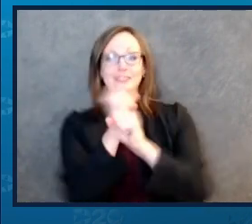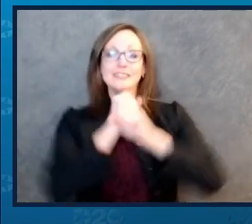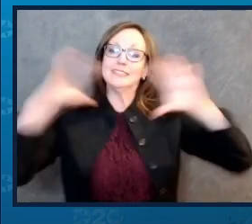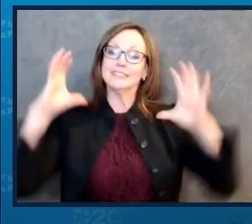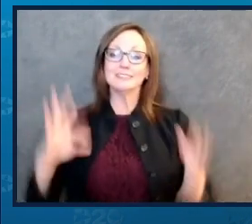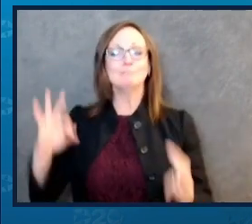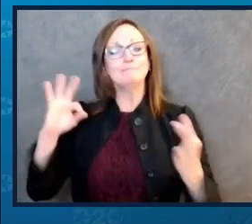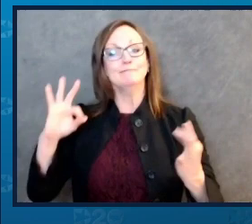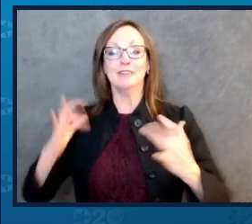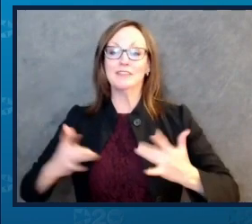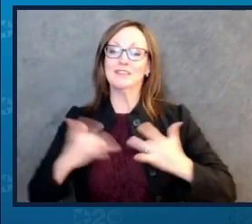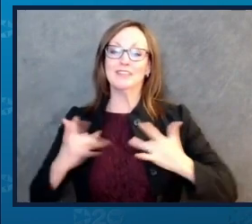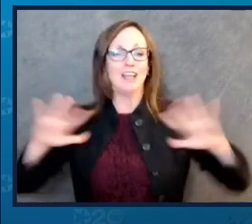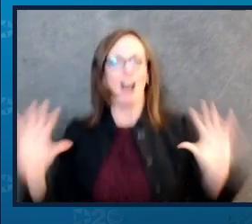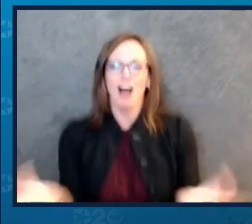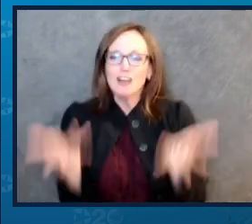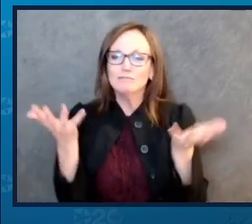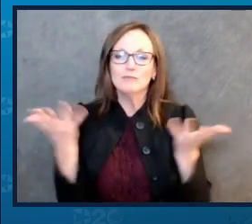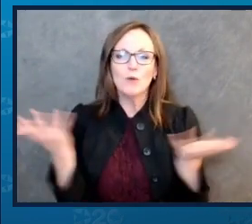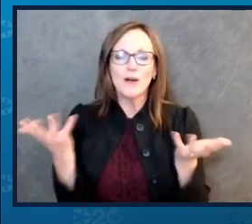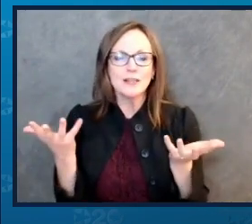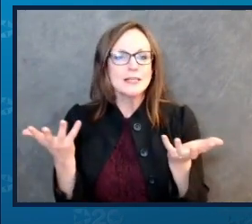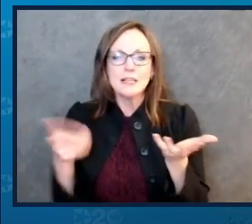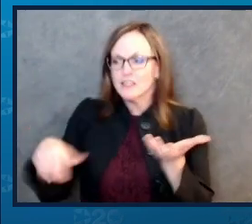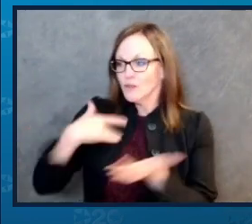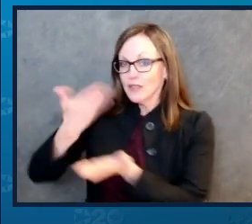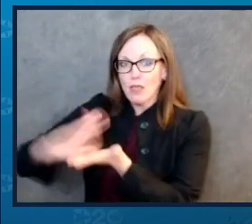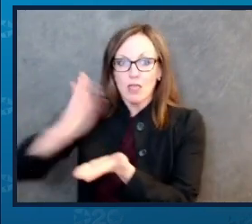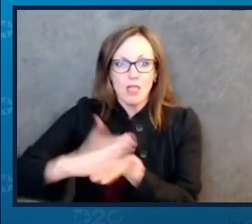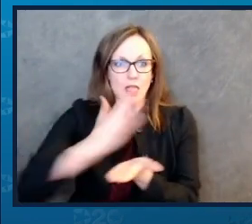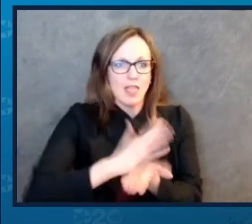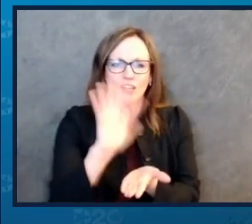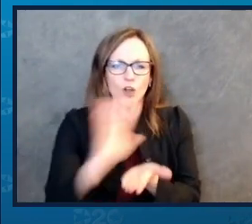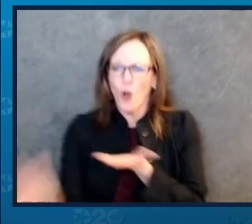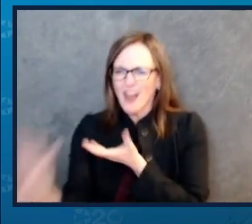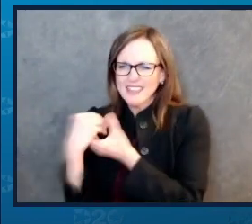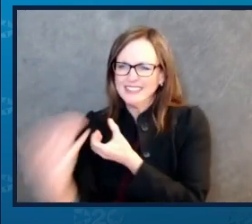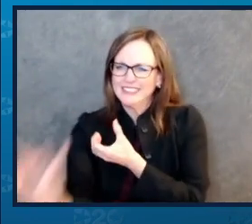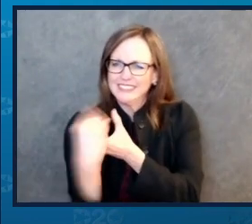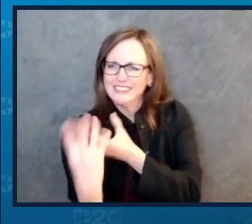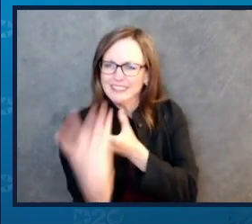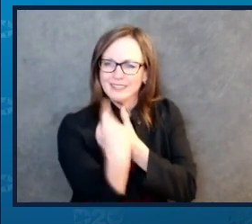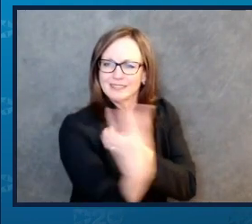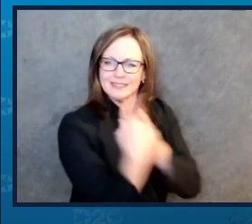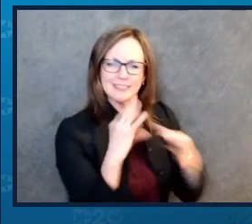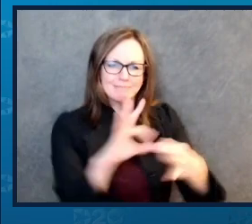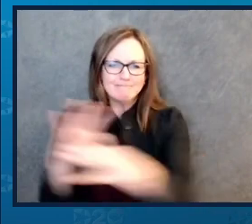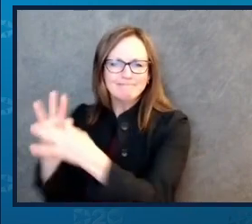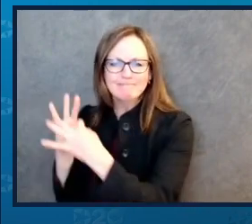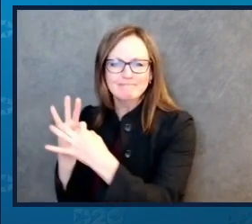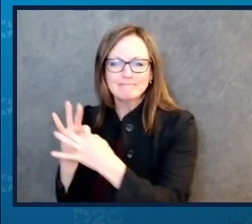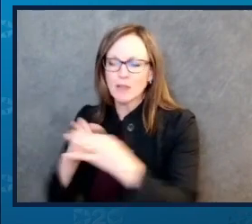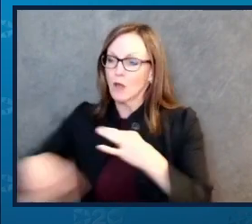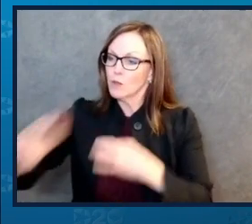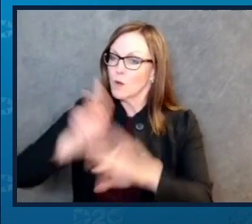IF WE ARE GOING JUMP-START THE MIDDLE CLASS, WE GOT TO ENSURE THAT COLLEGE IS AFFORDABLE.